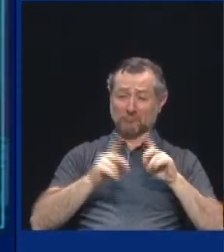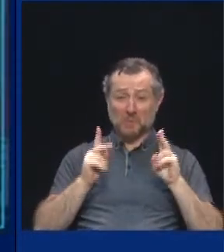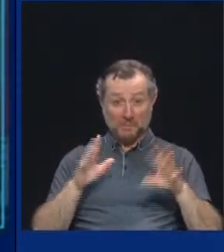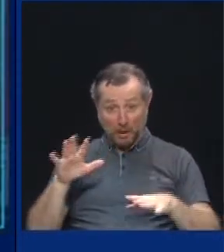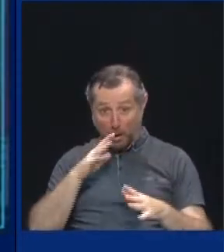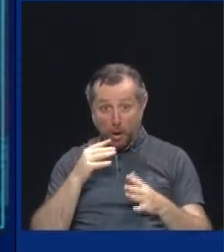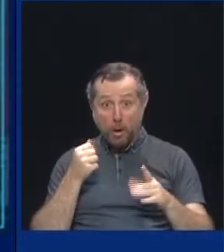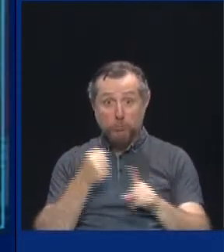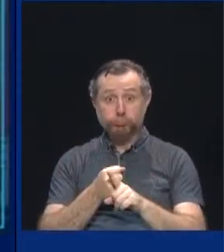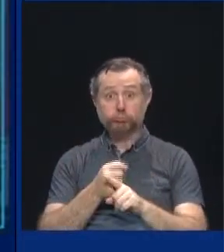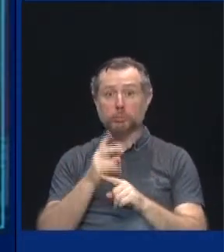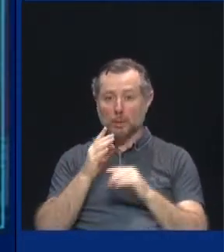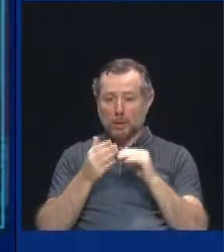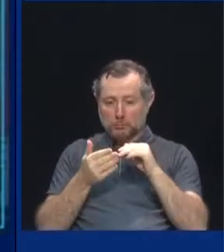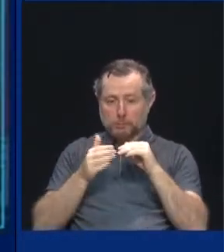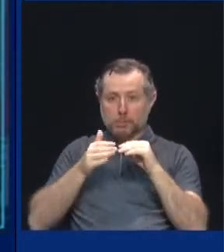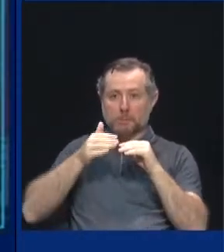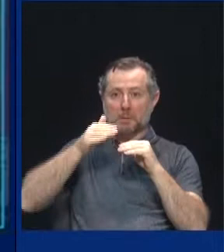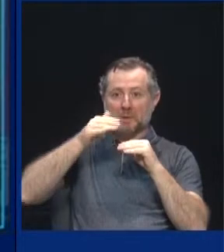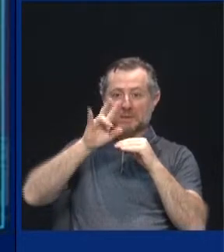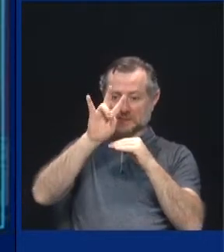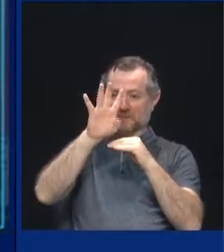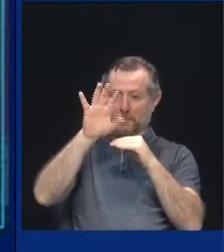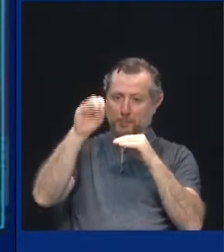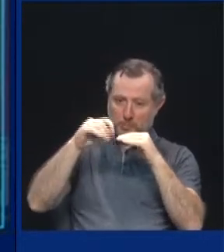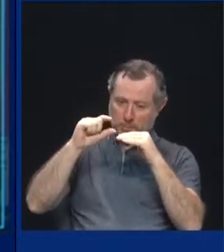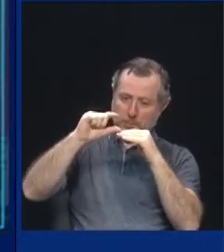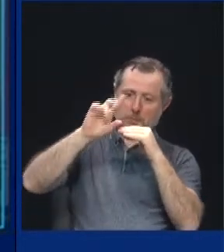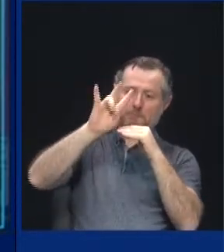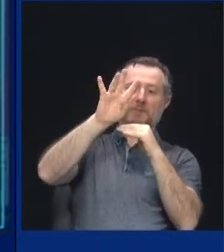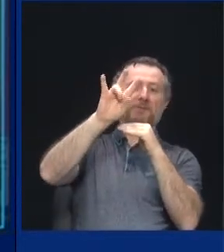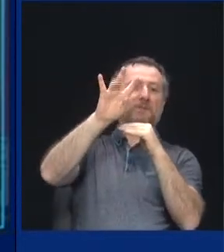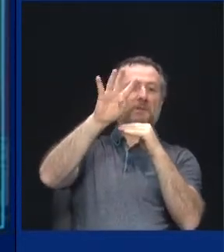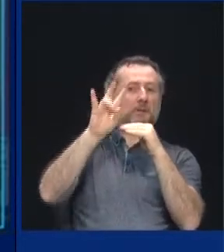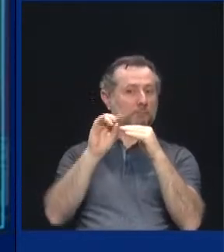THE DIVERSITY OF THIS STATE. BUT WE HIT THE 70%.